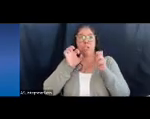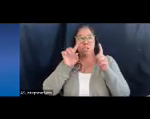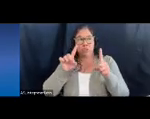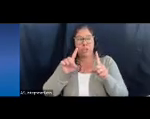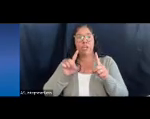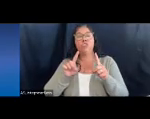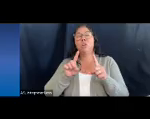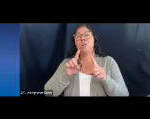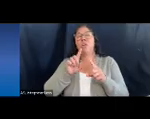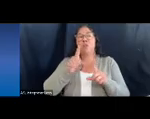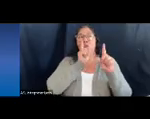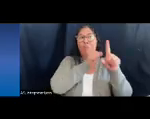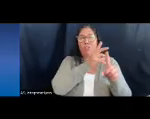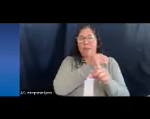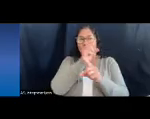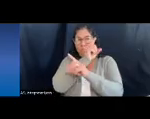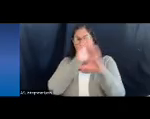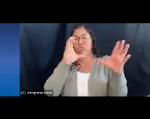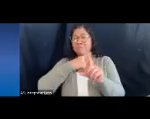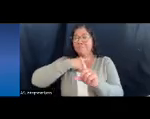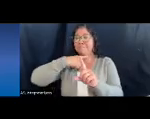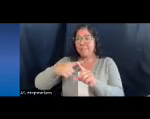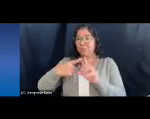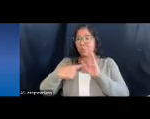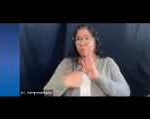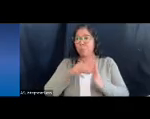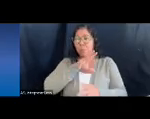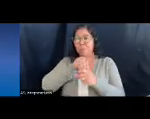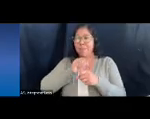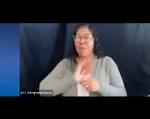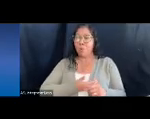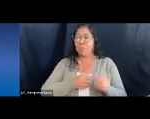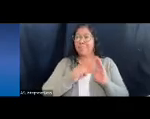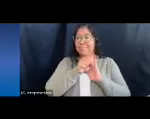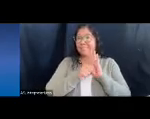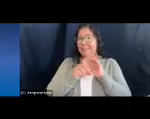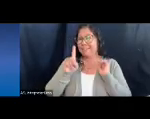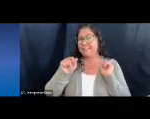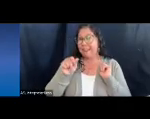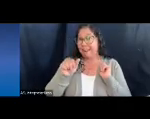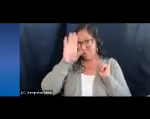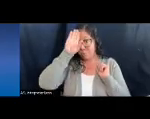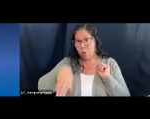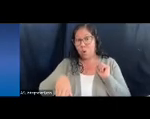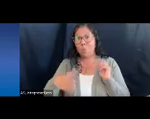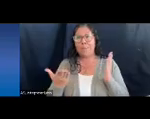as well as represented in our state's data. So, as you know, across California, we serve